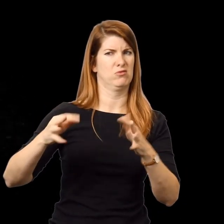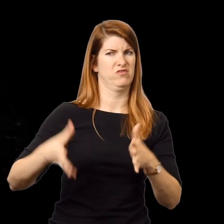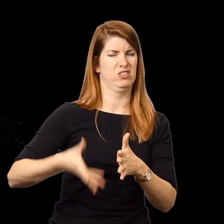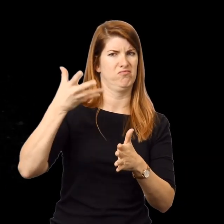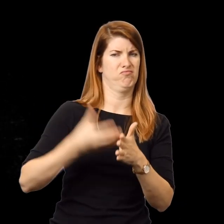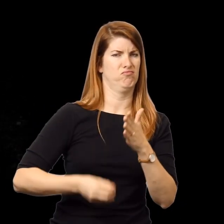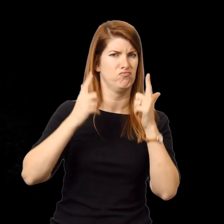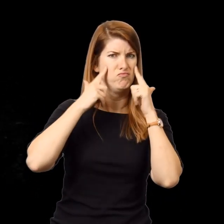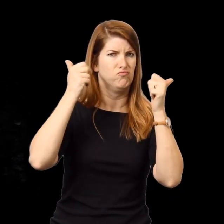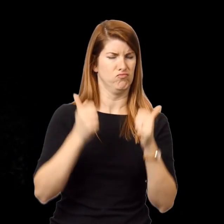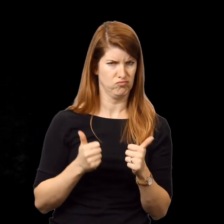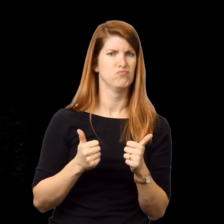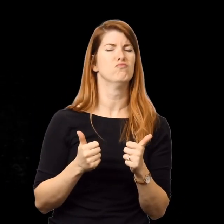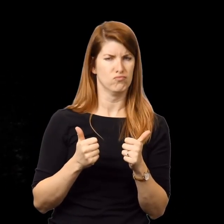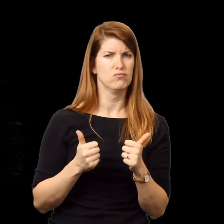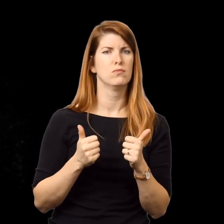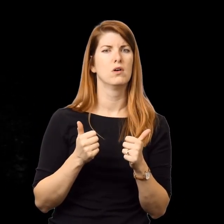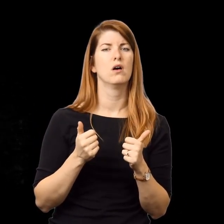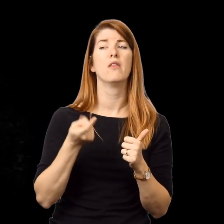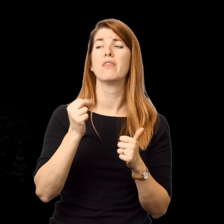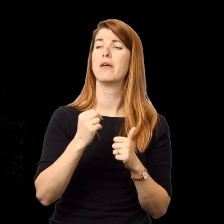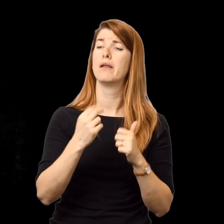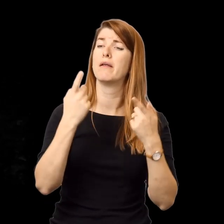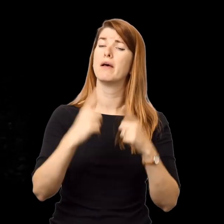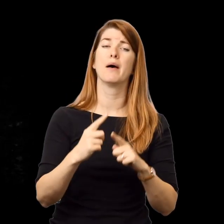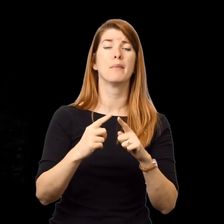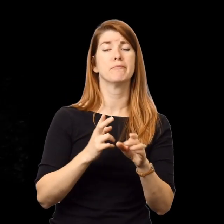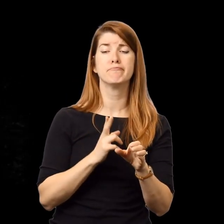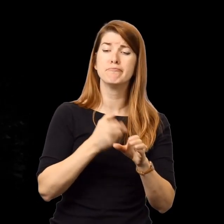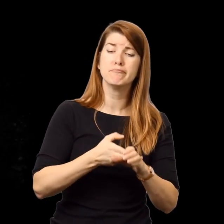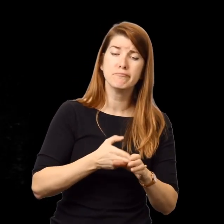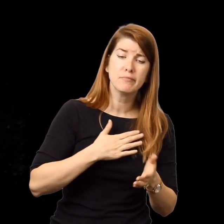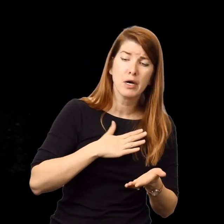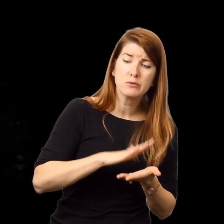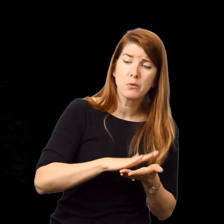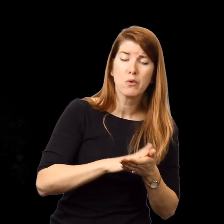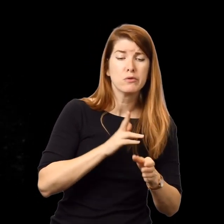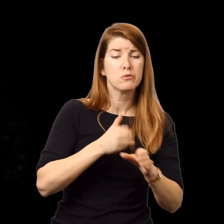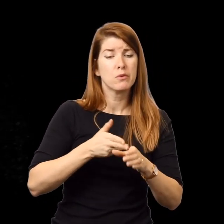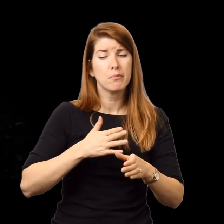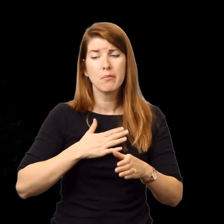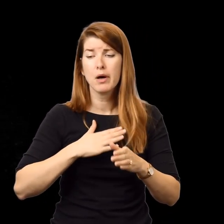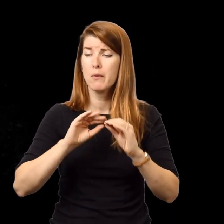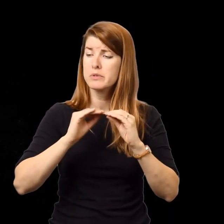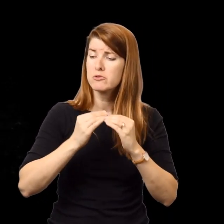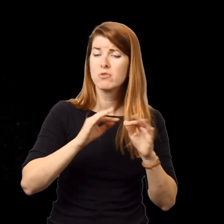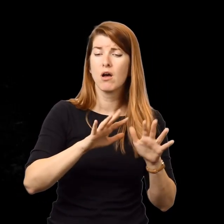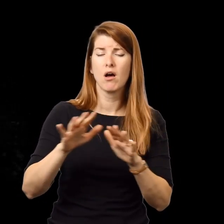and we get them, they come into our program or our school or our facility, how old are they now?